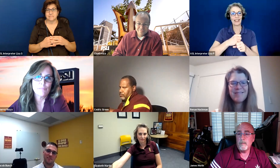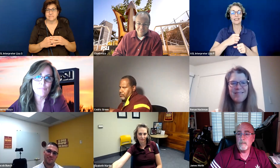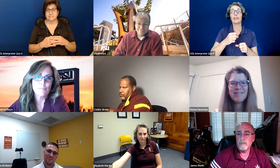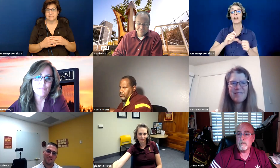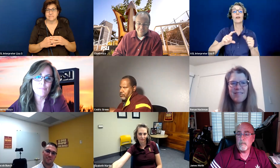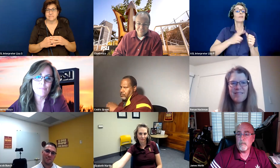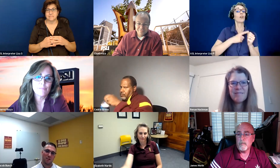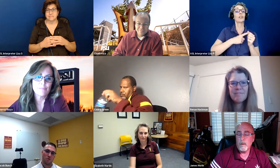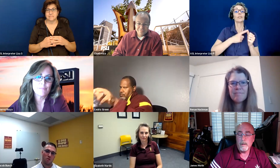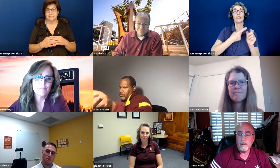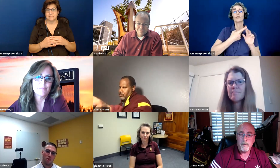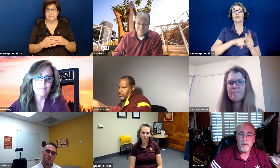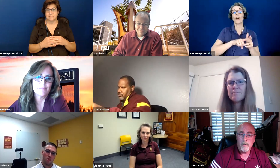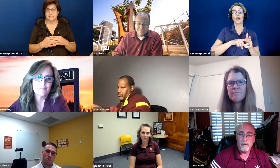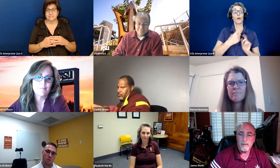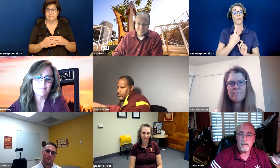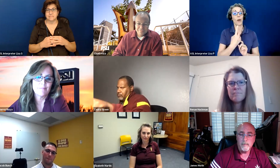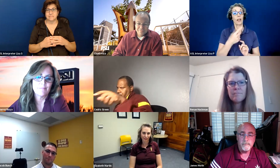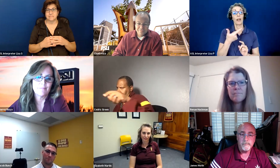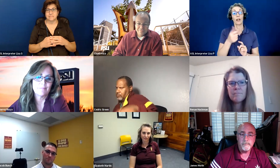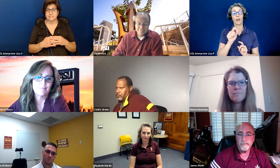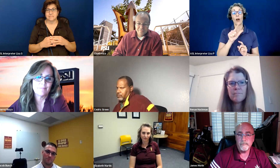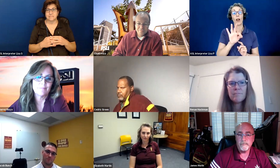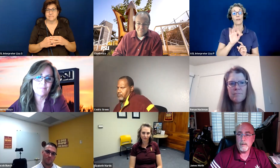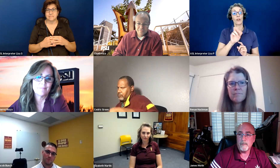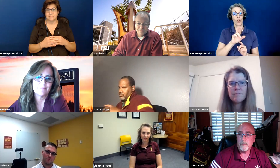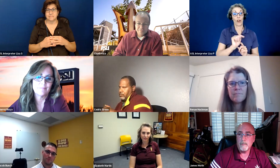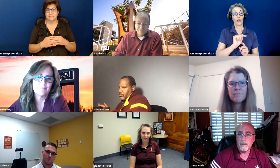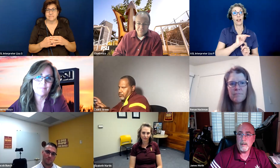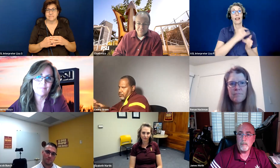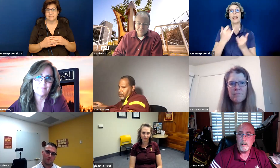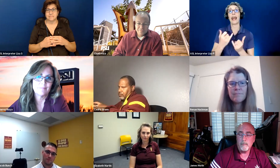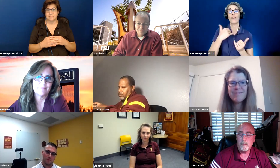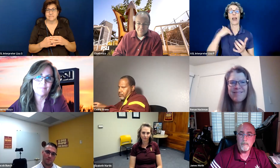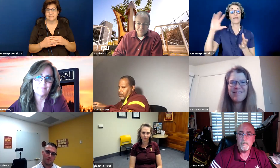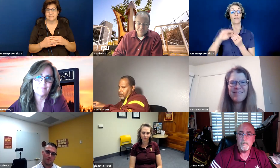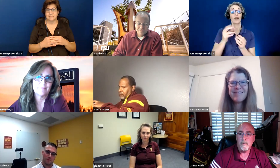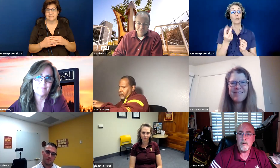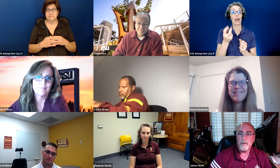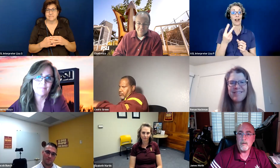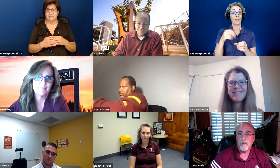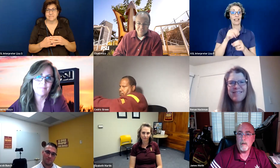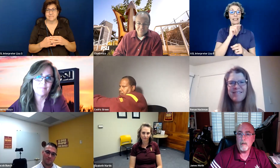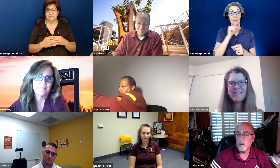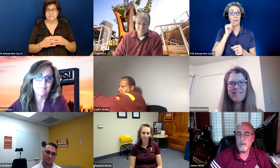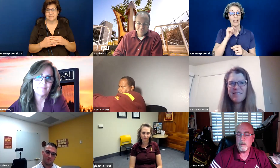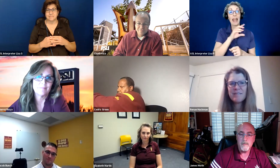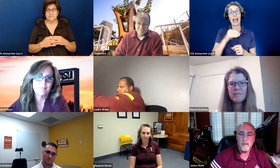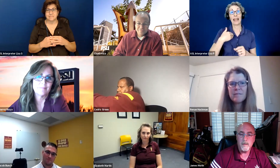We went from that one golf cart now to while we have 12 and 10 team. We have golf brights on all locations